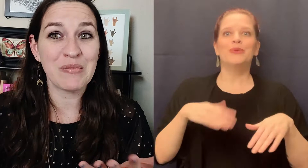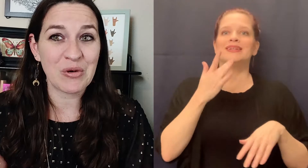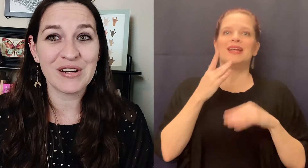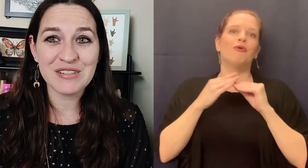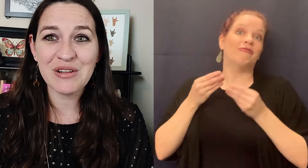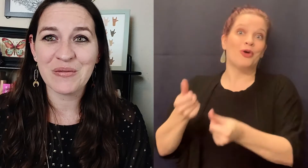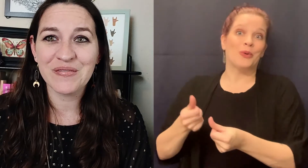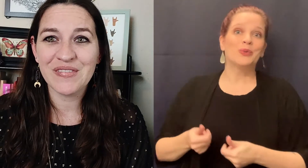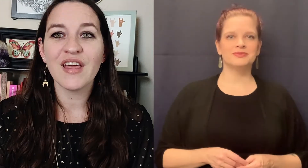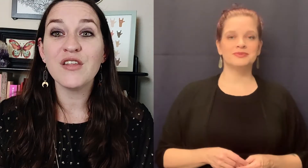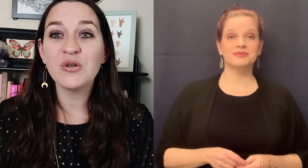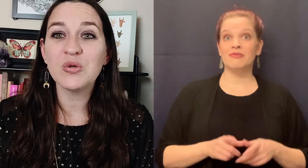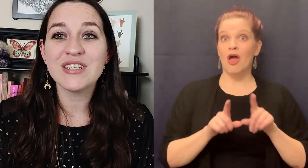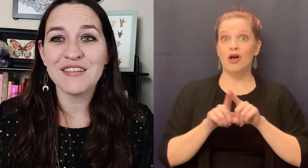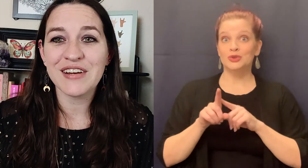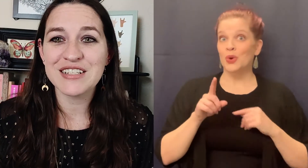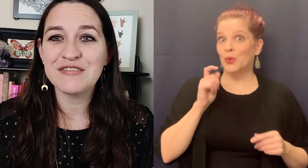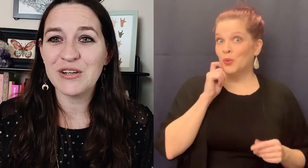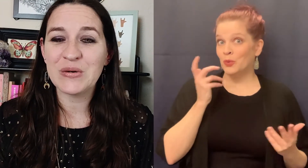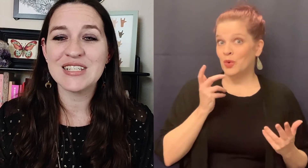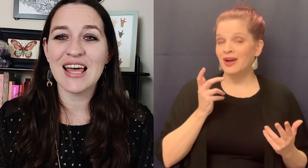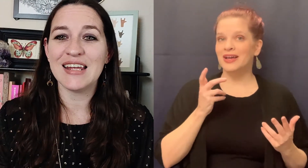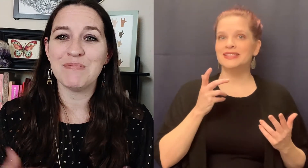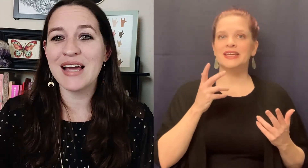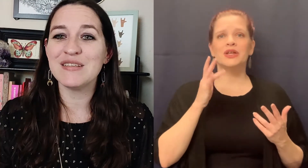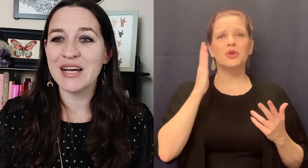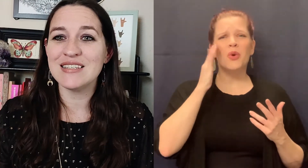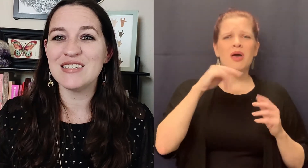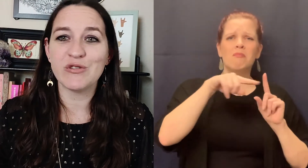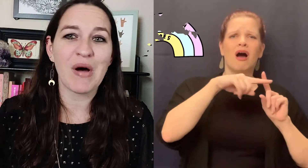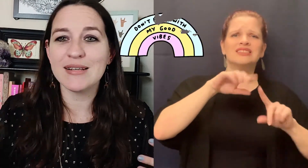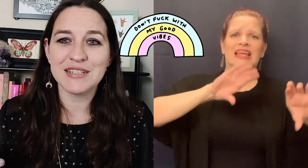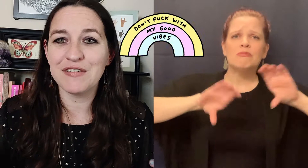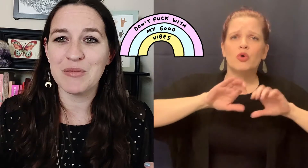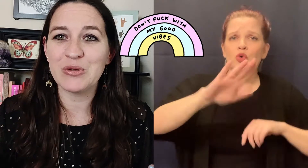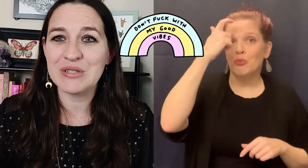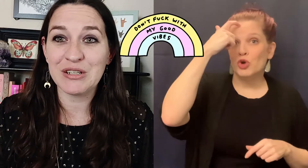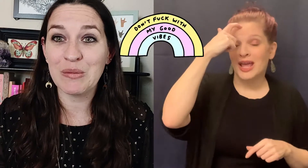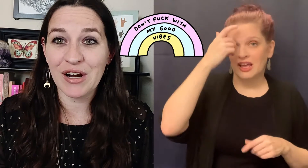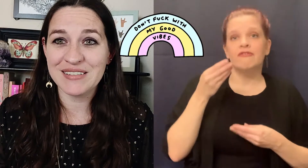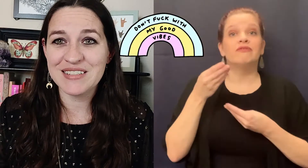tap more into flow. Another cool side effect of flow is that it maximizes those positive chemicals in our brains.